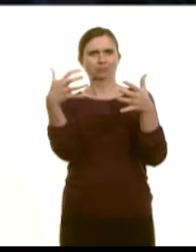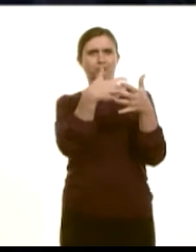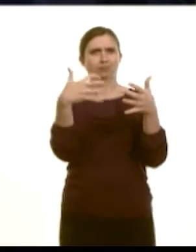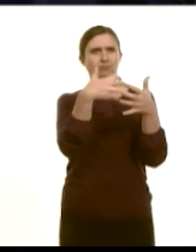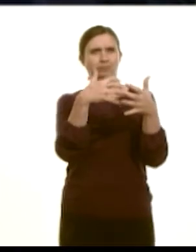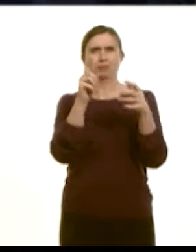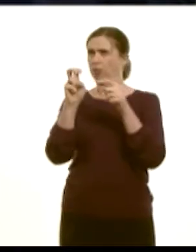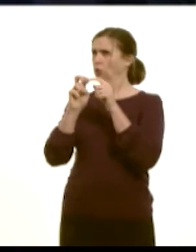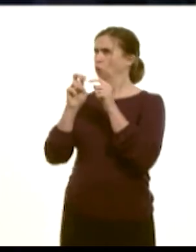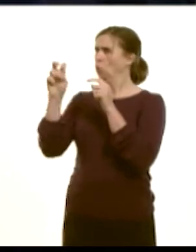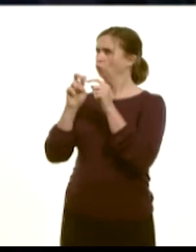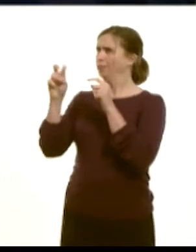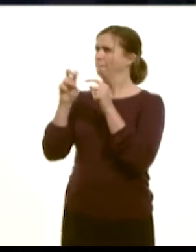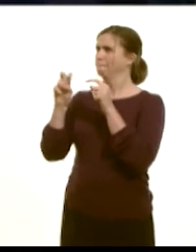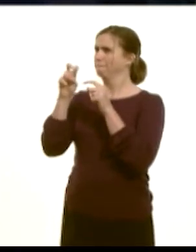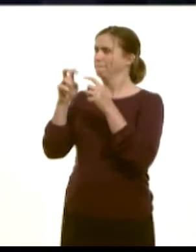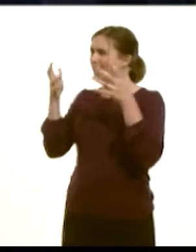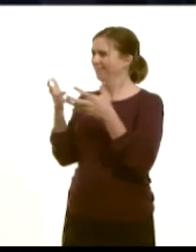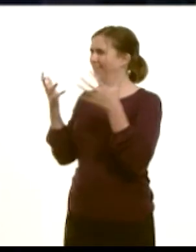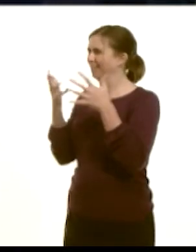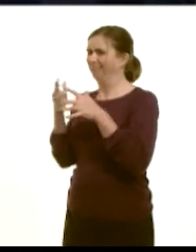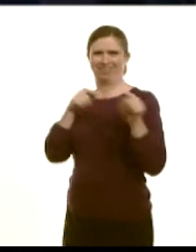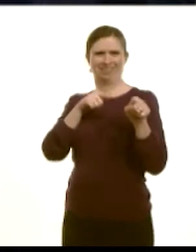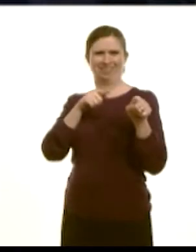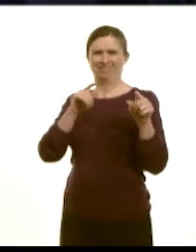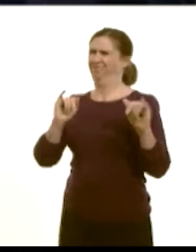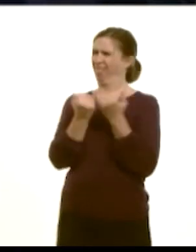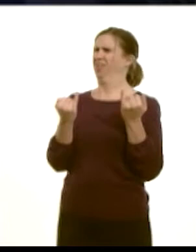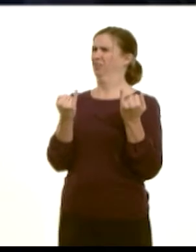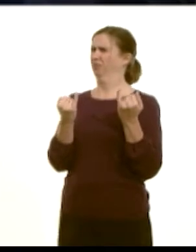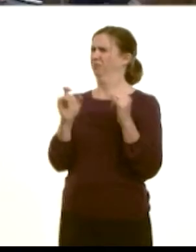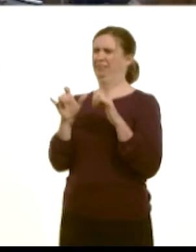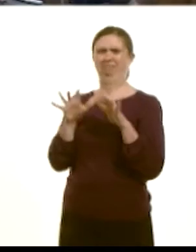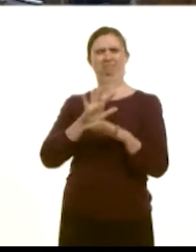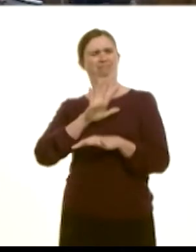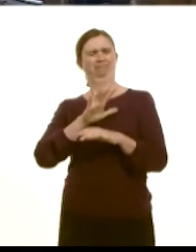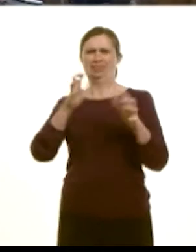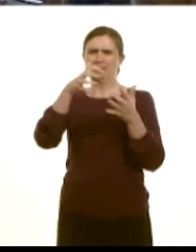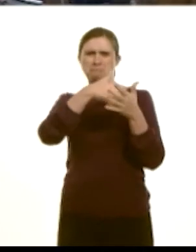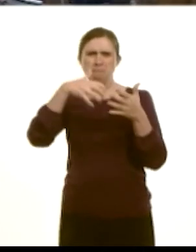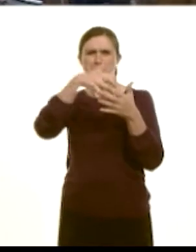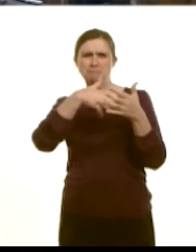sector while there are developments that run contrary to the sustainable agenda in that area?